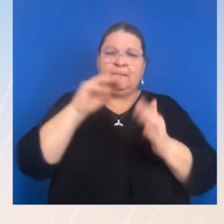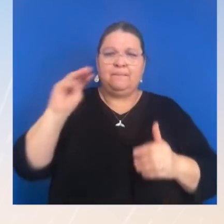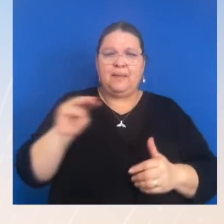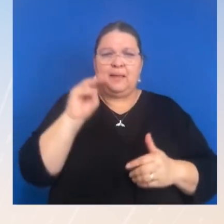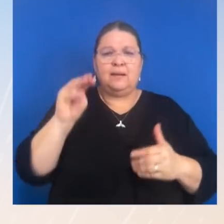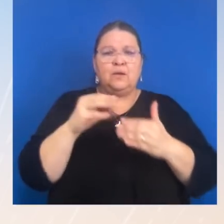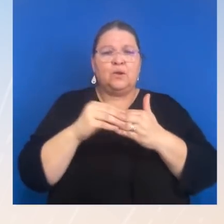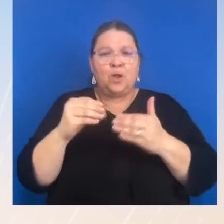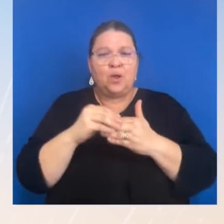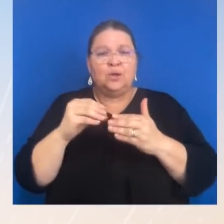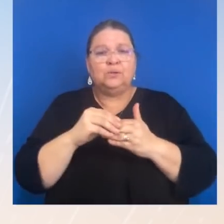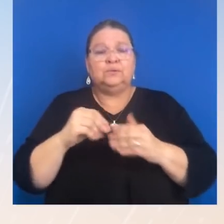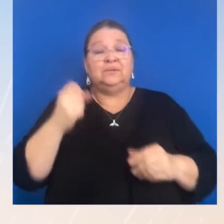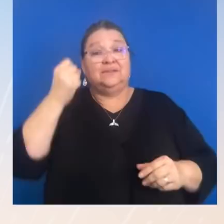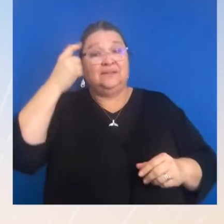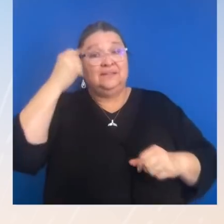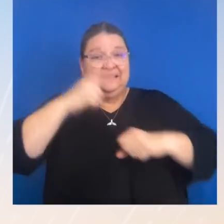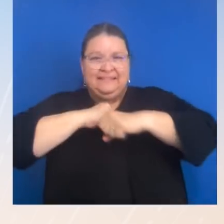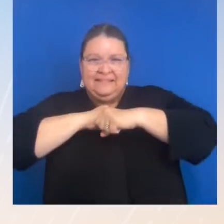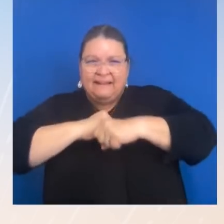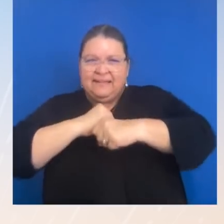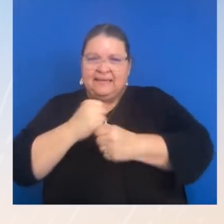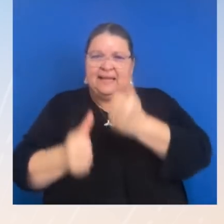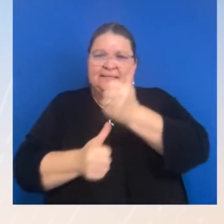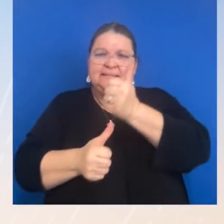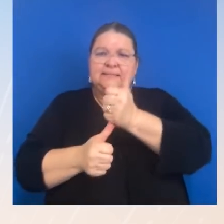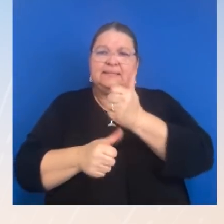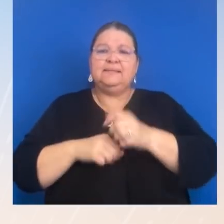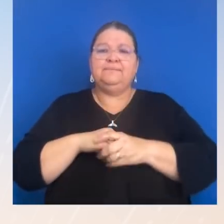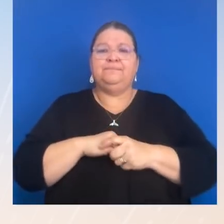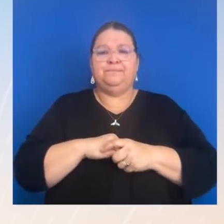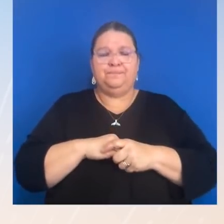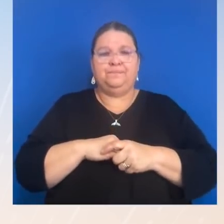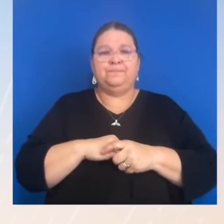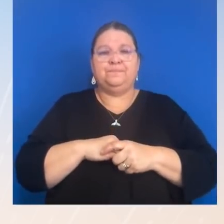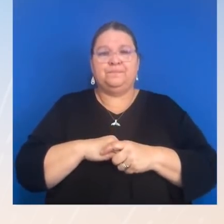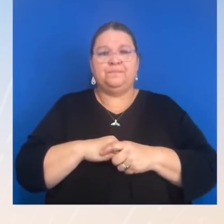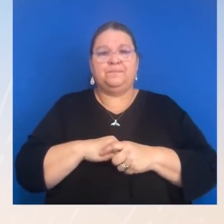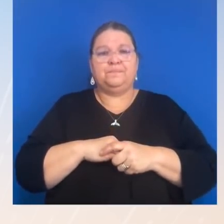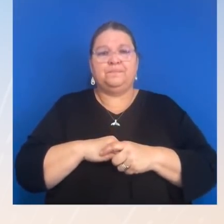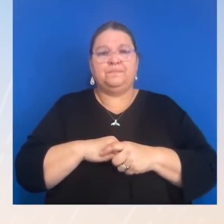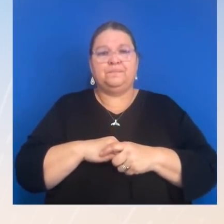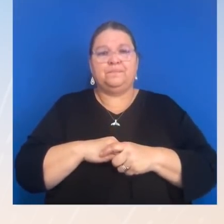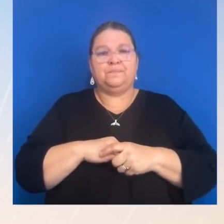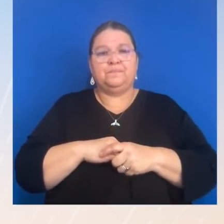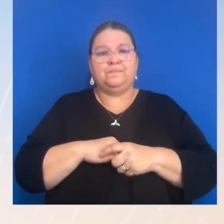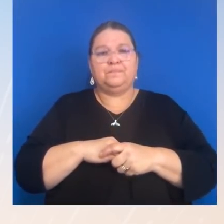as we noted earlier in the briefing, is what our military has identified as most helpful to them in this moment.